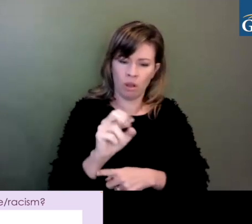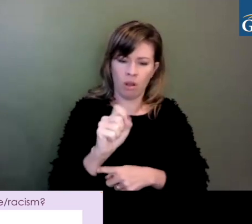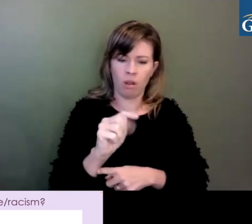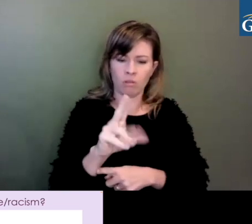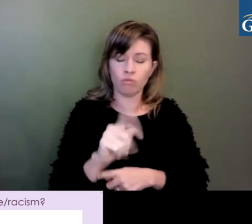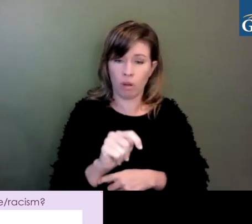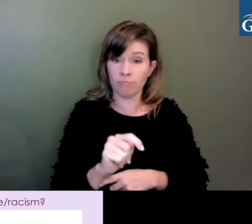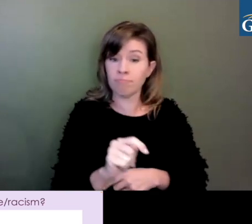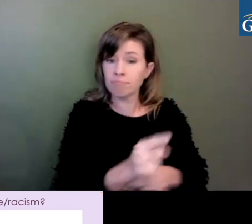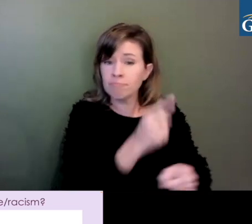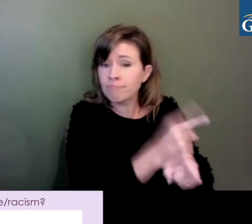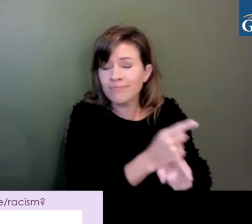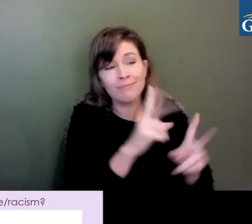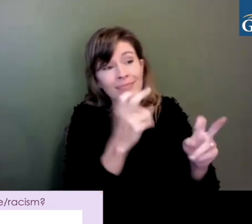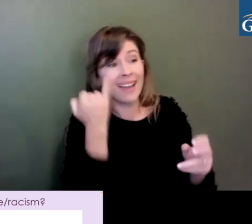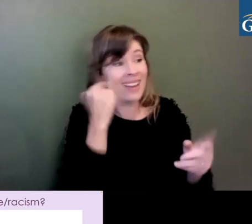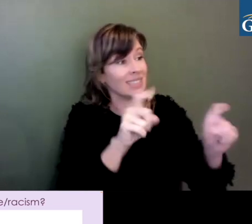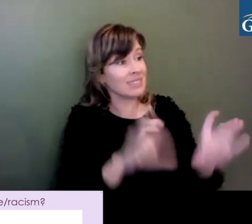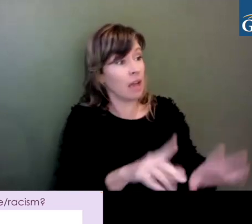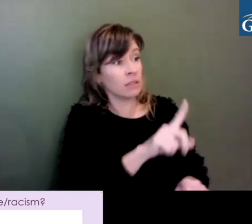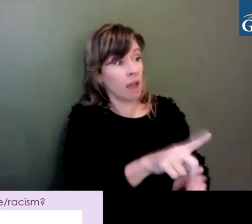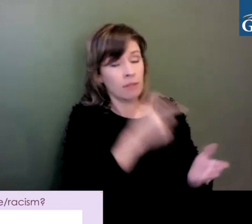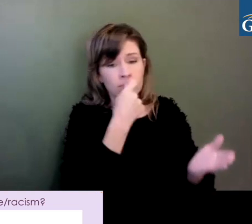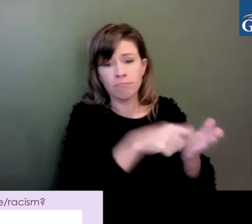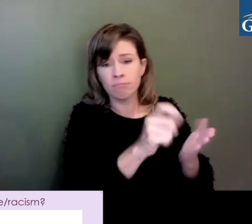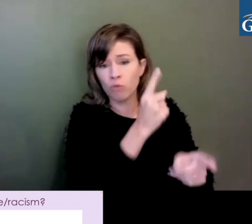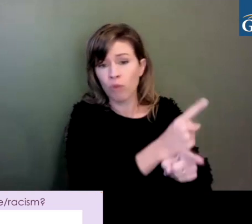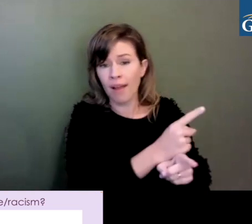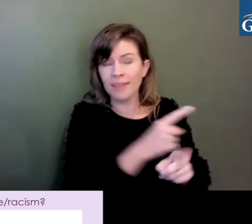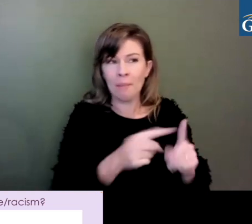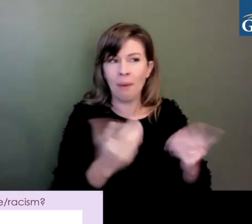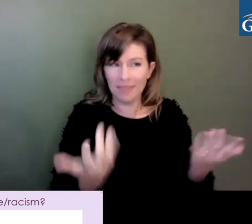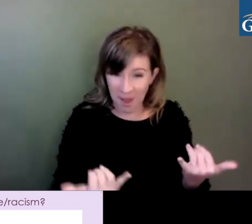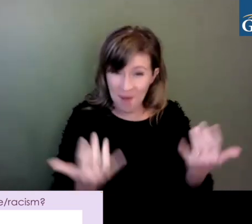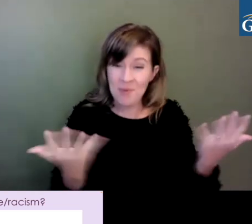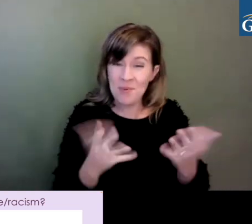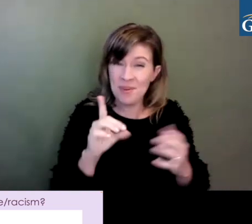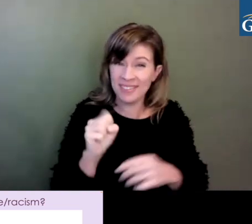question I usually ask is, what does it mean for race to be a social construct? And most people are not really